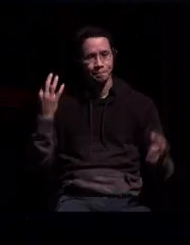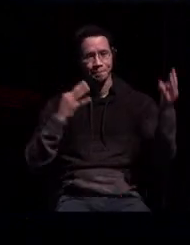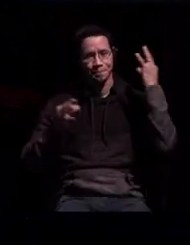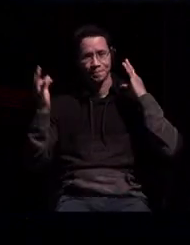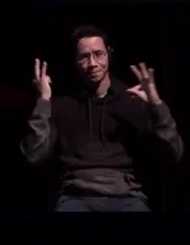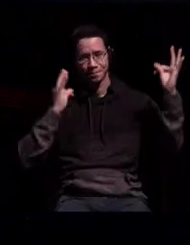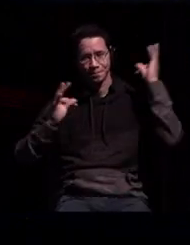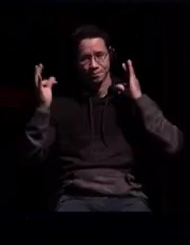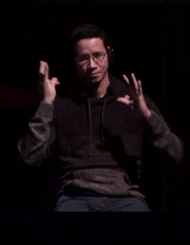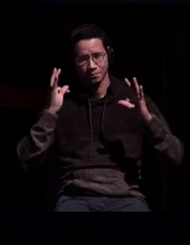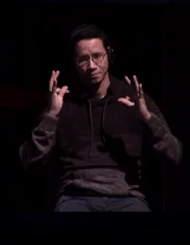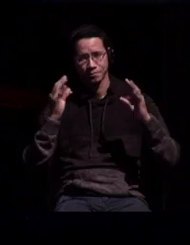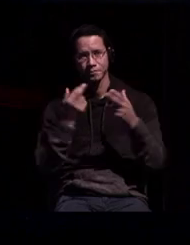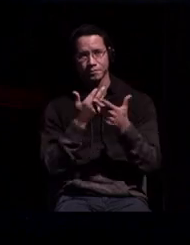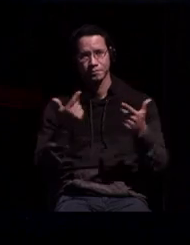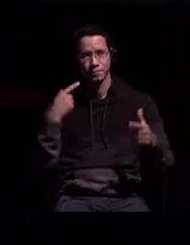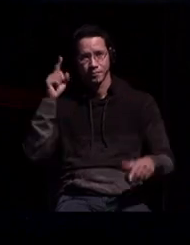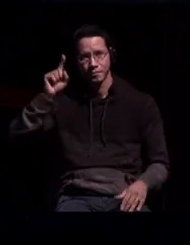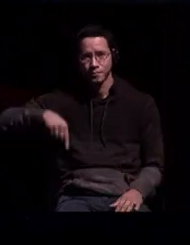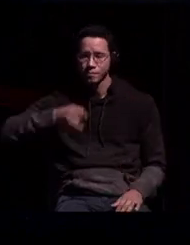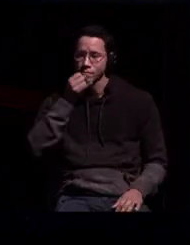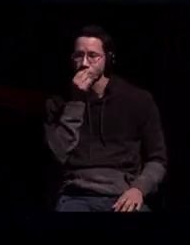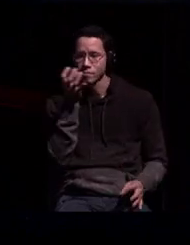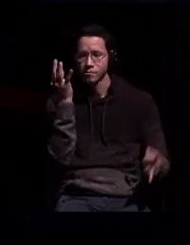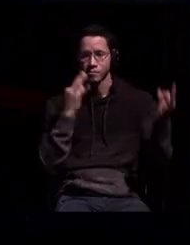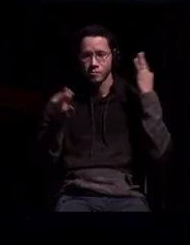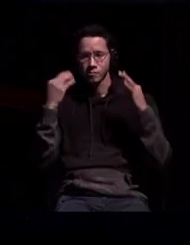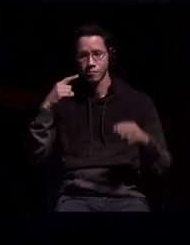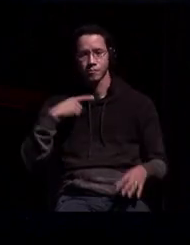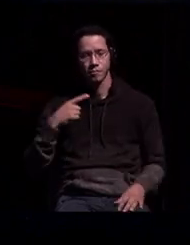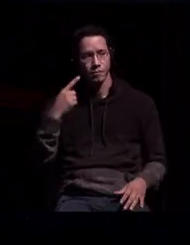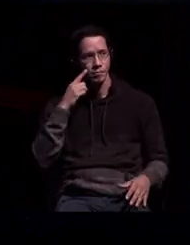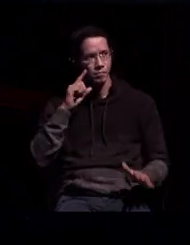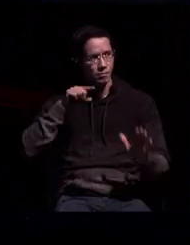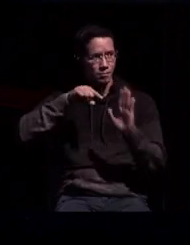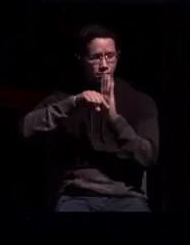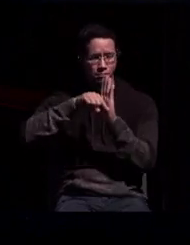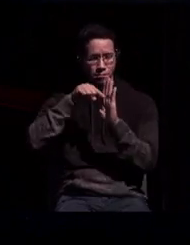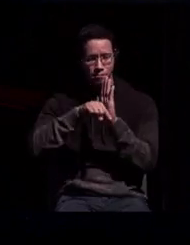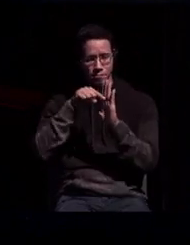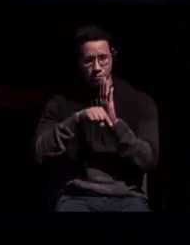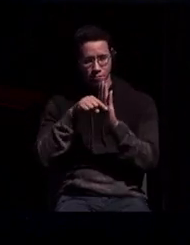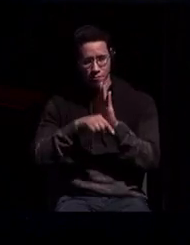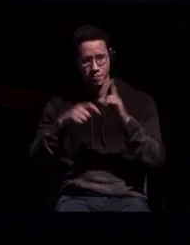needs to start taking into account are the gender dimensions in tourism.